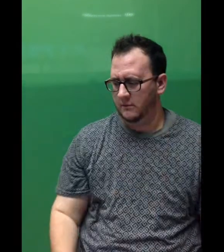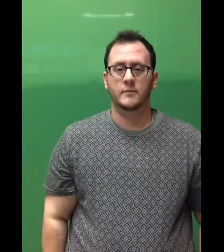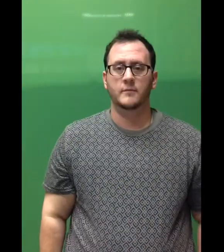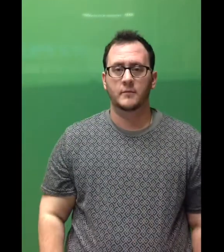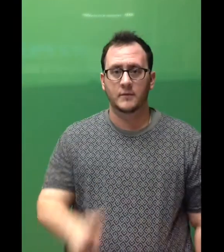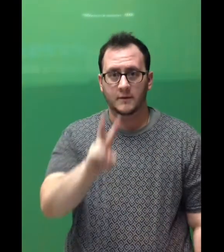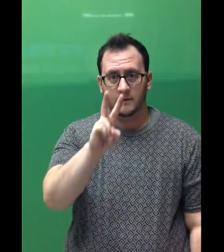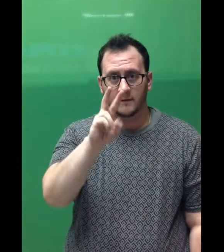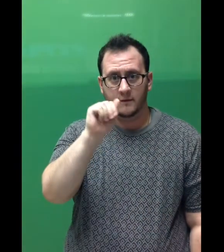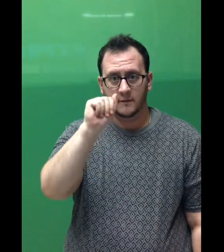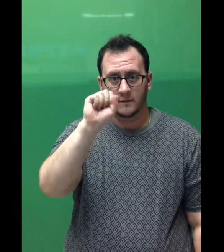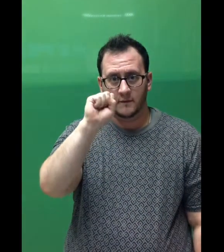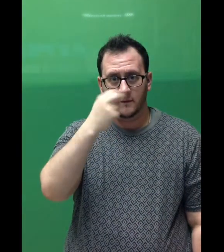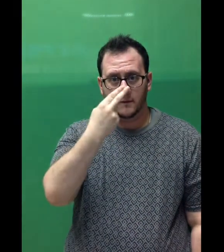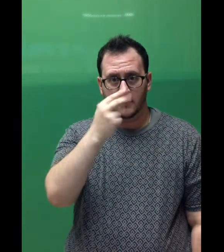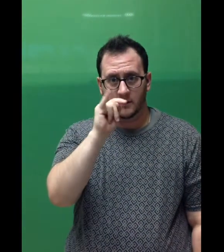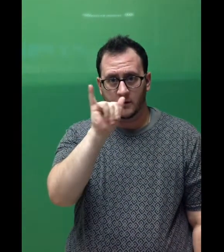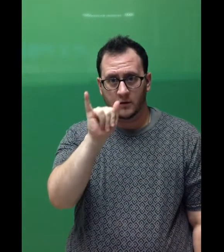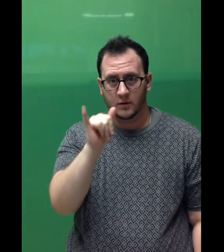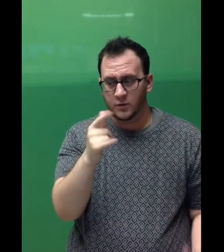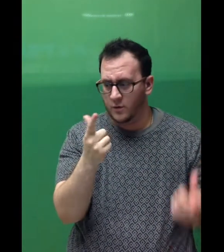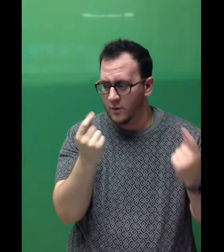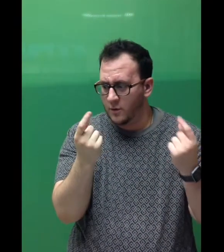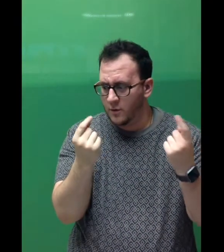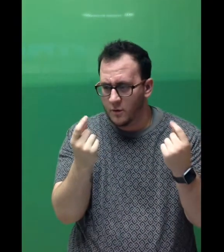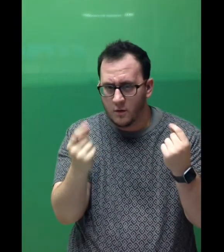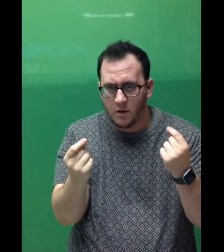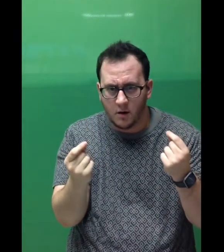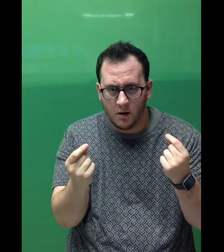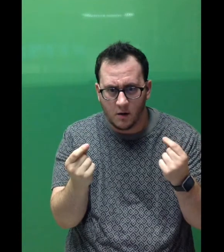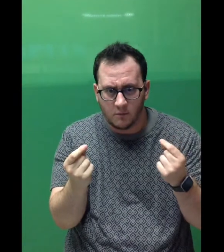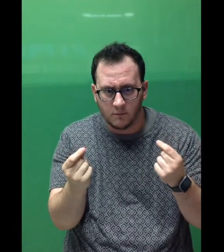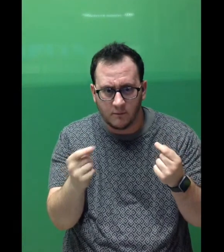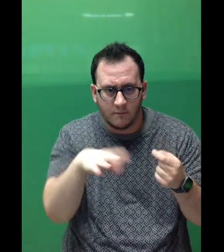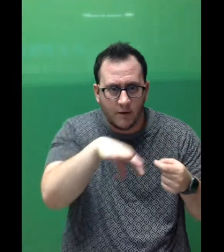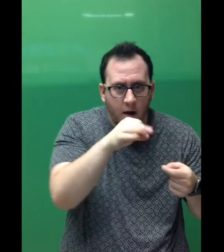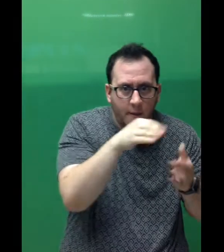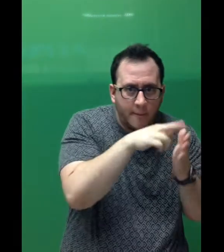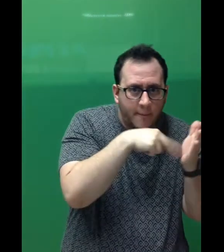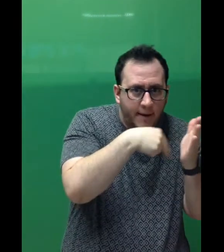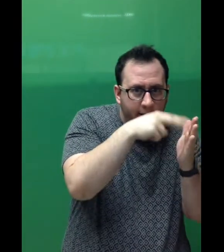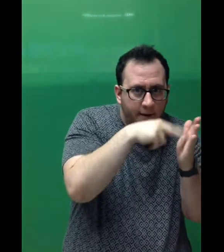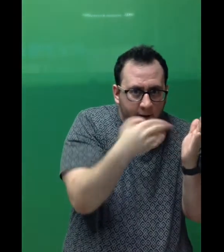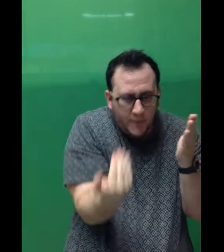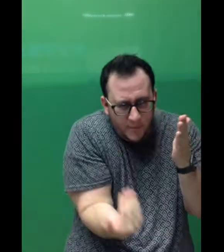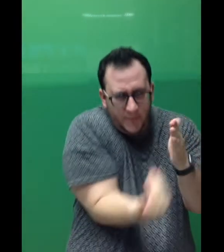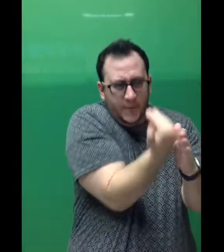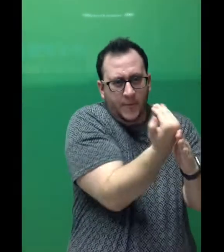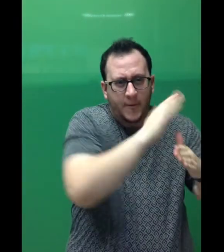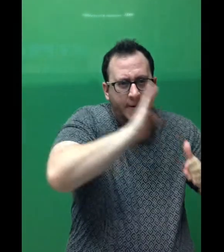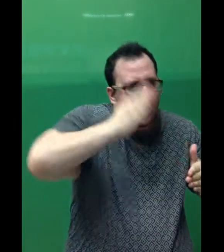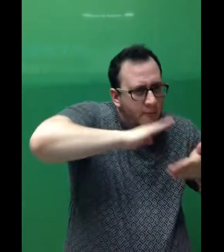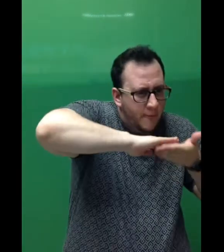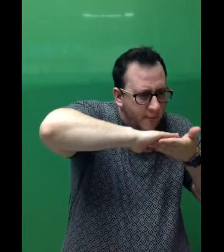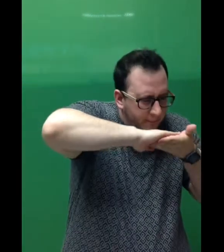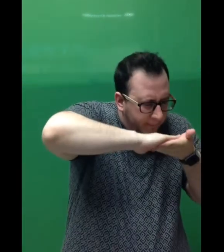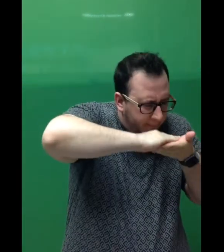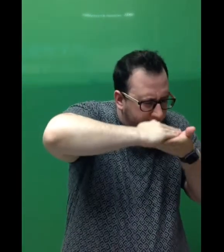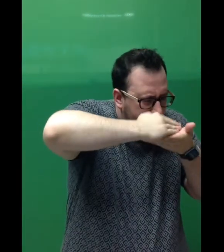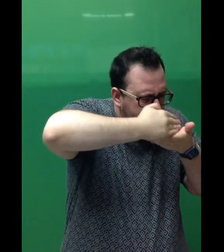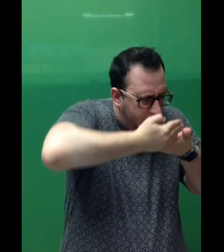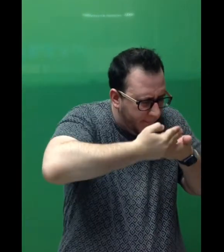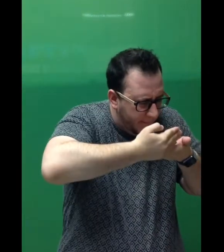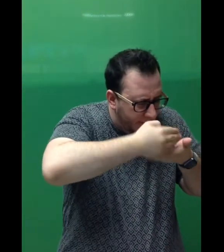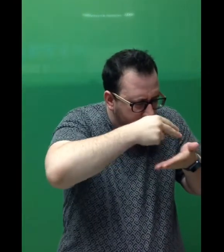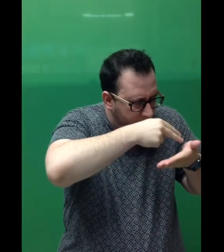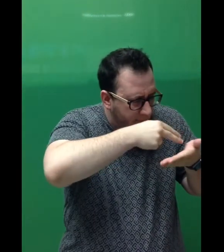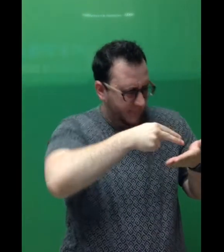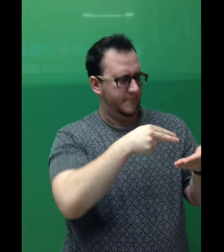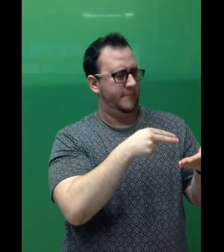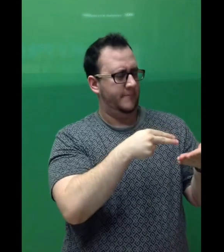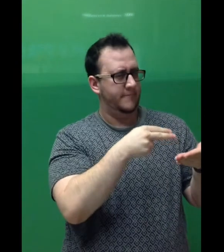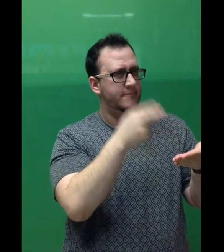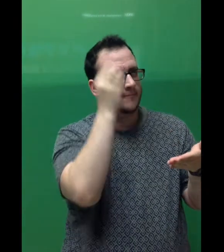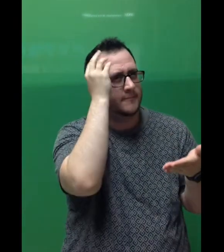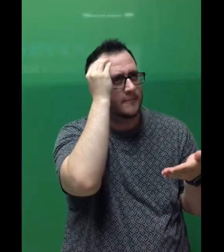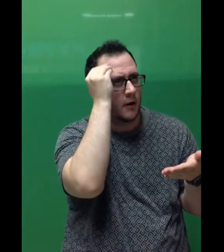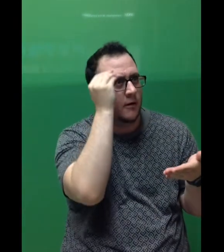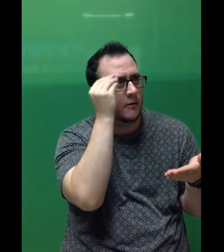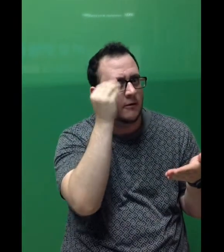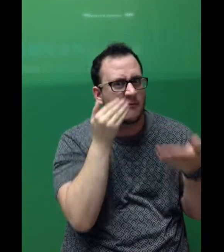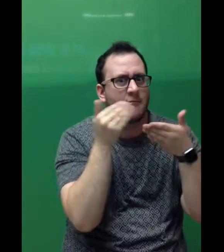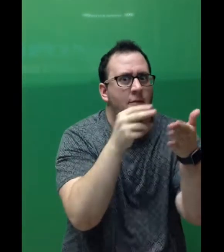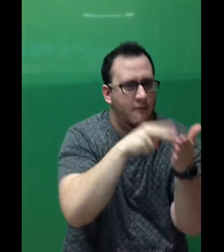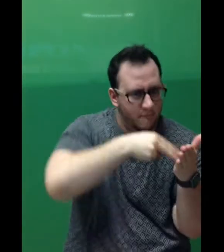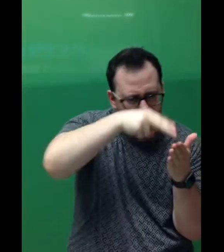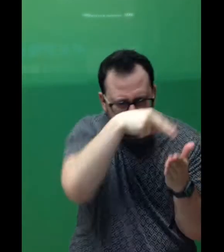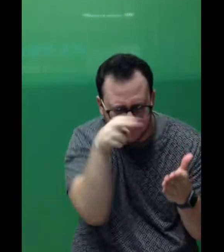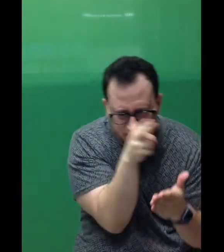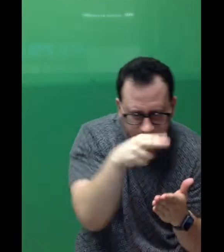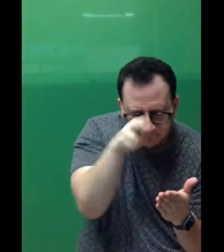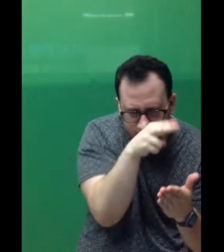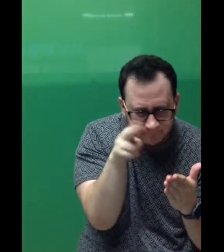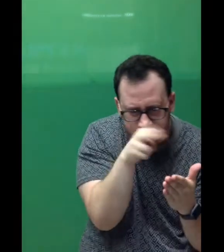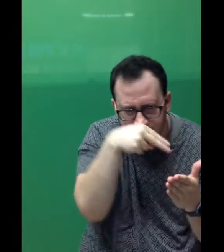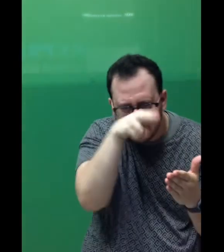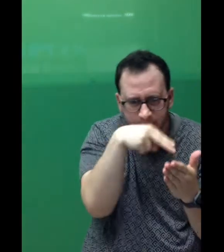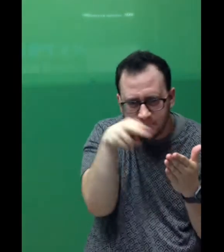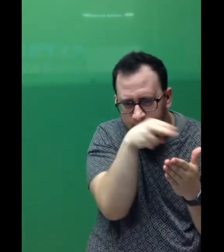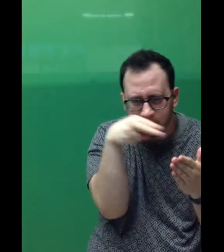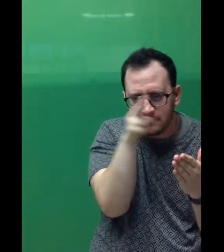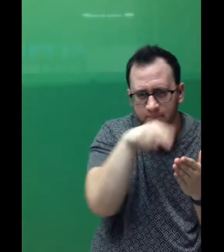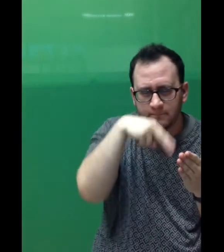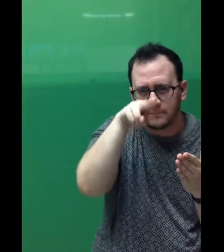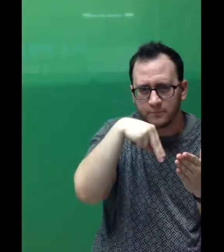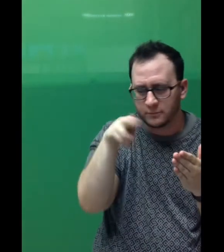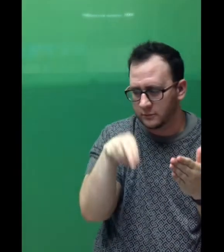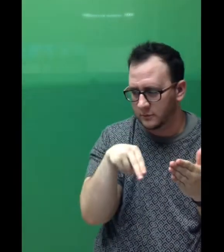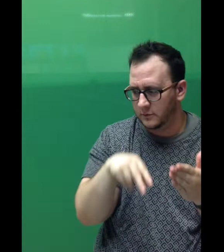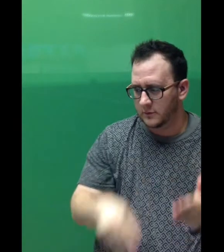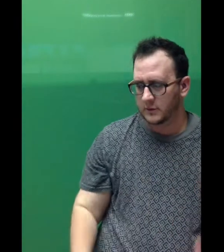She opened her never before used set of watercolors and set to work.